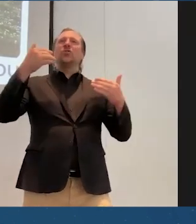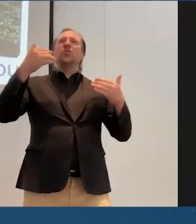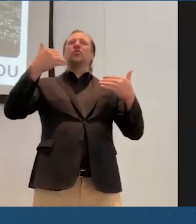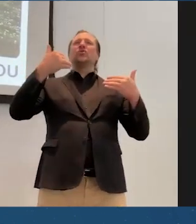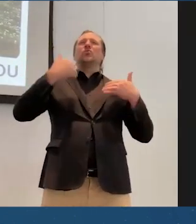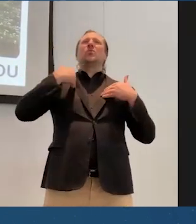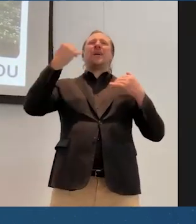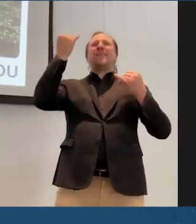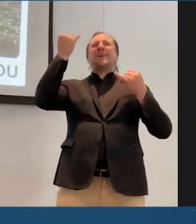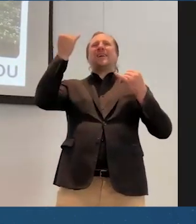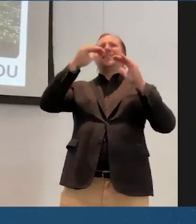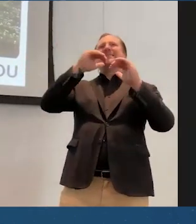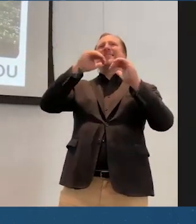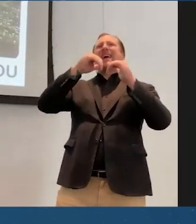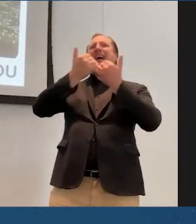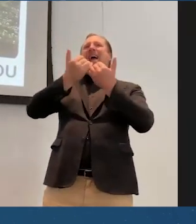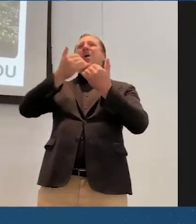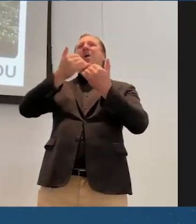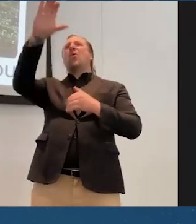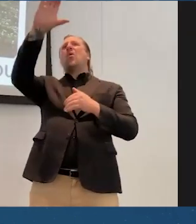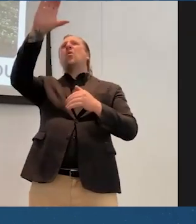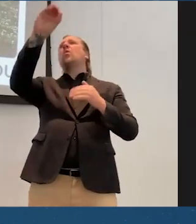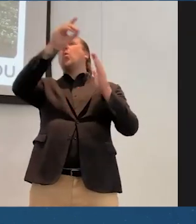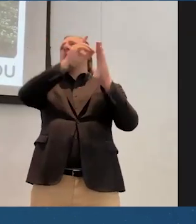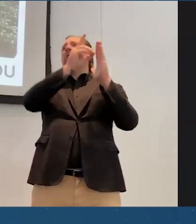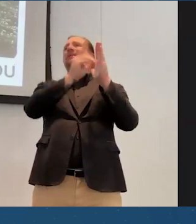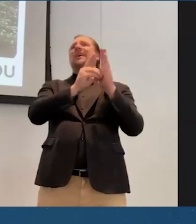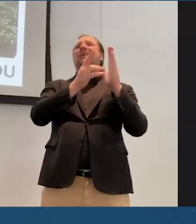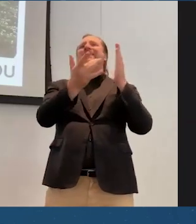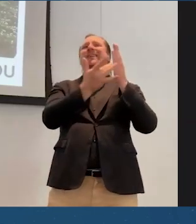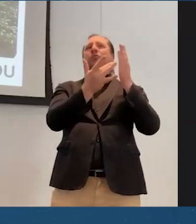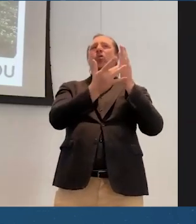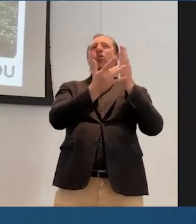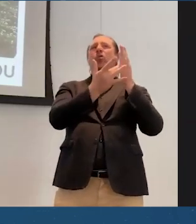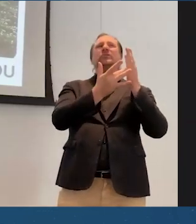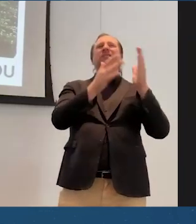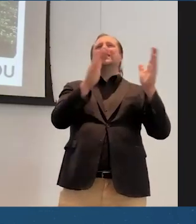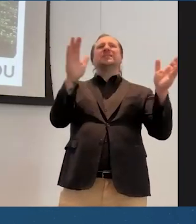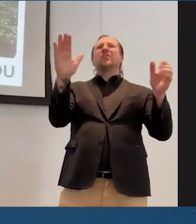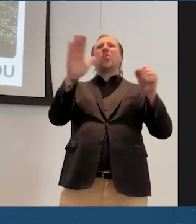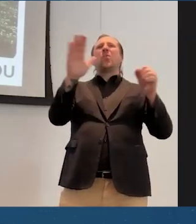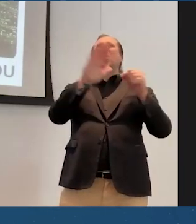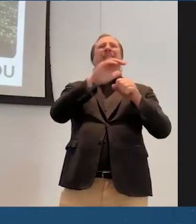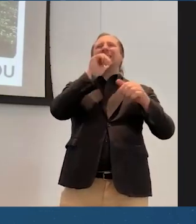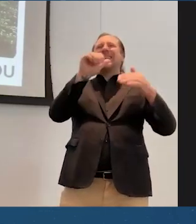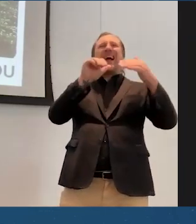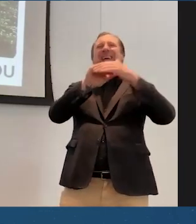on how to co-design technologies that are completely inaccessible to the co-designers?